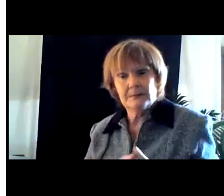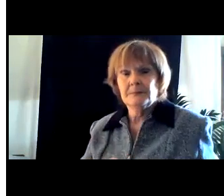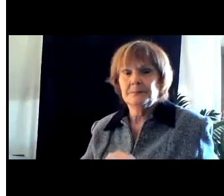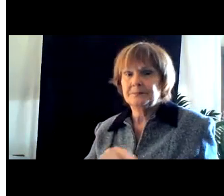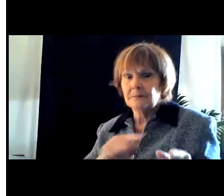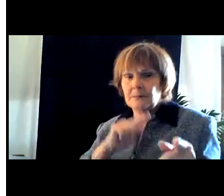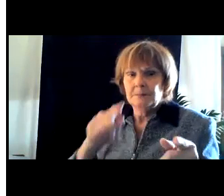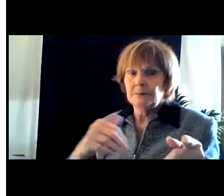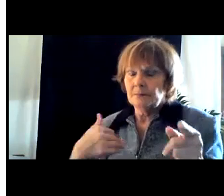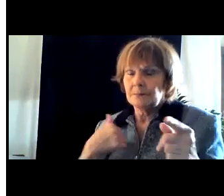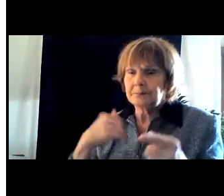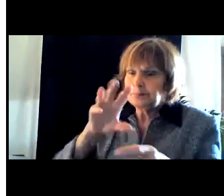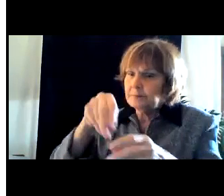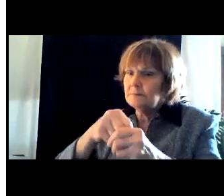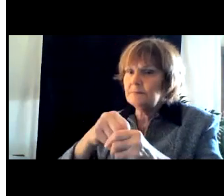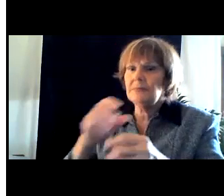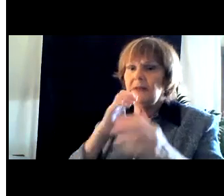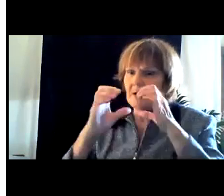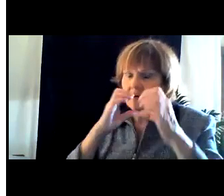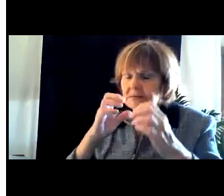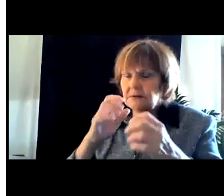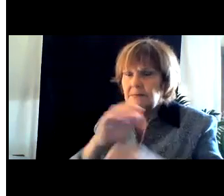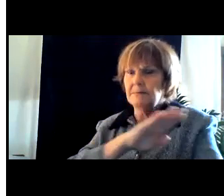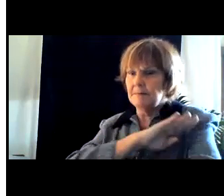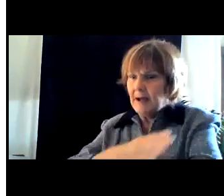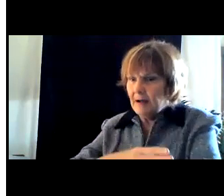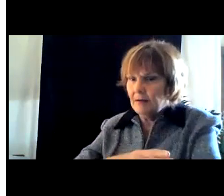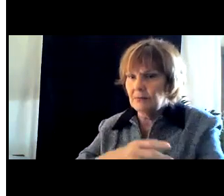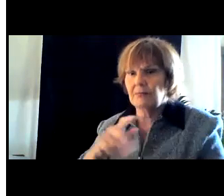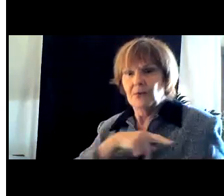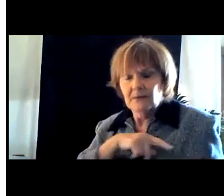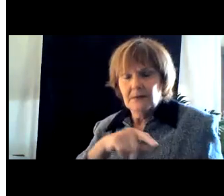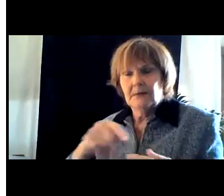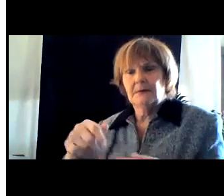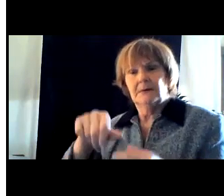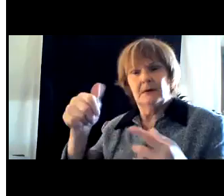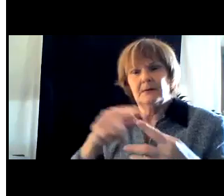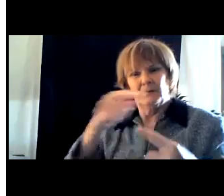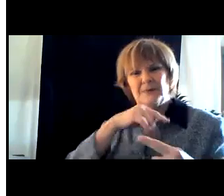around power, privilege, and possibility. So we talked about power a lot, having the power to change things,